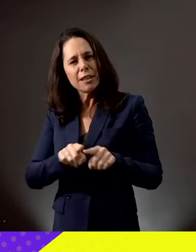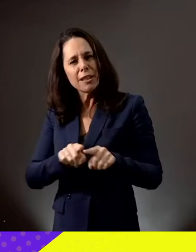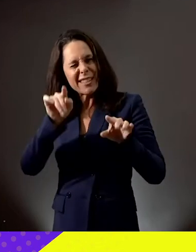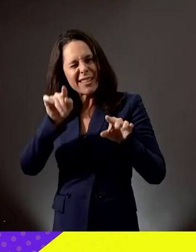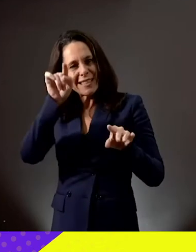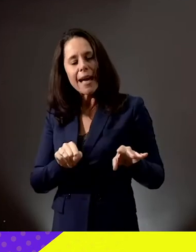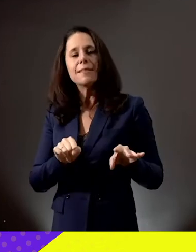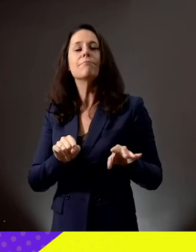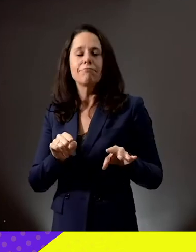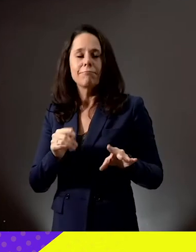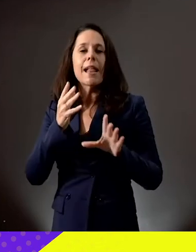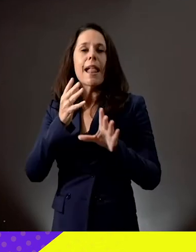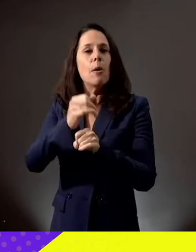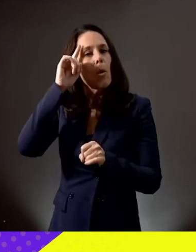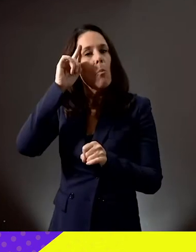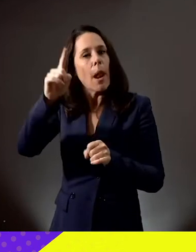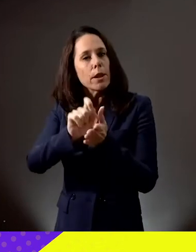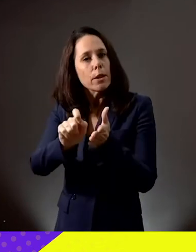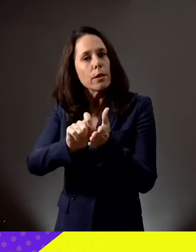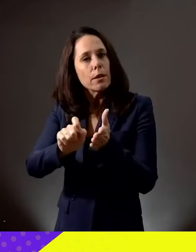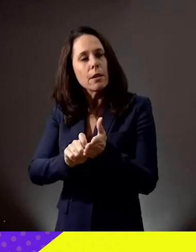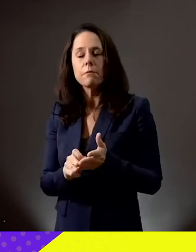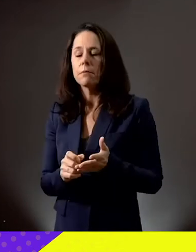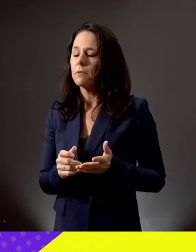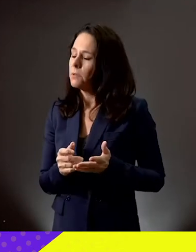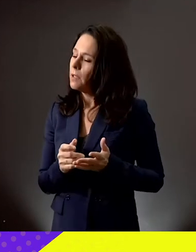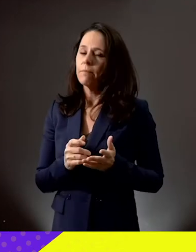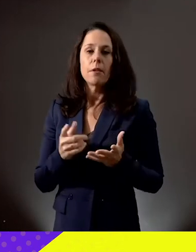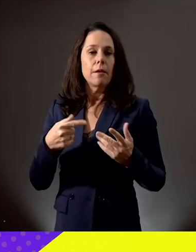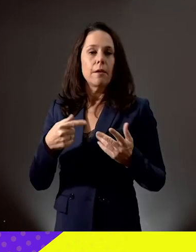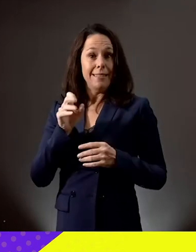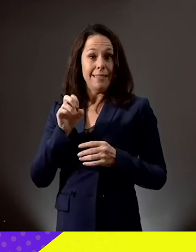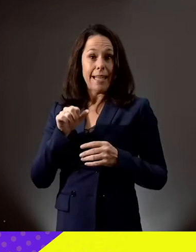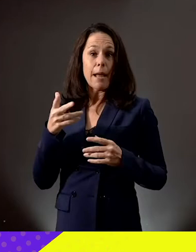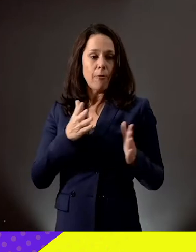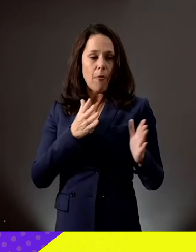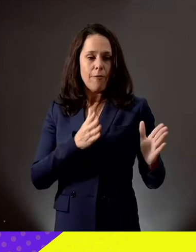So for every phase, the SER is there to support those companies...